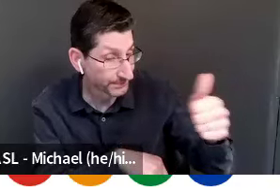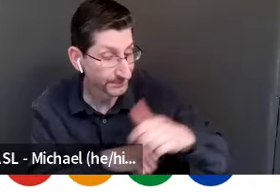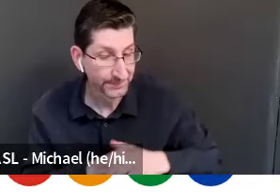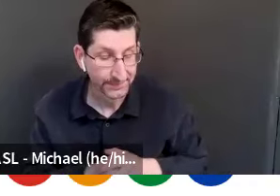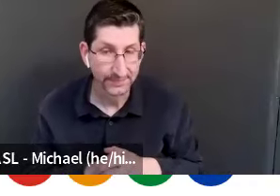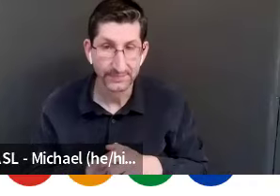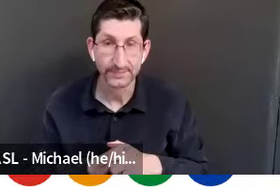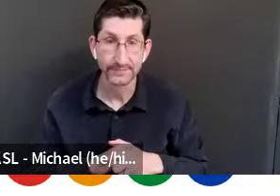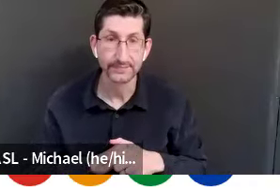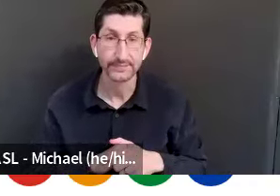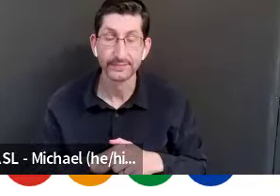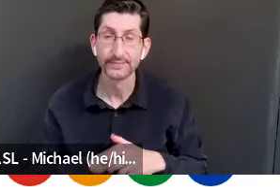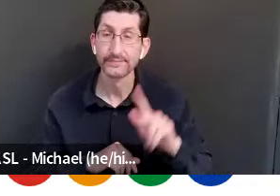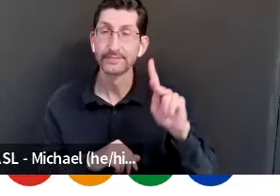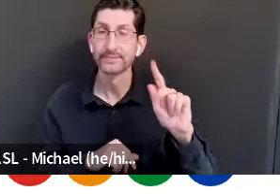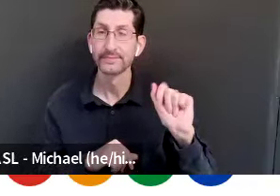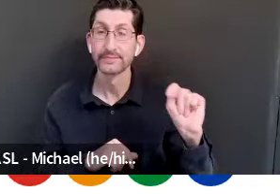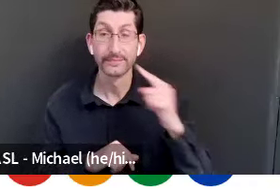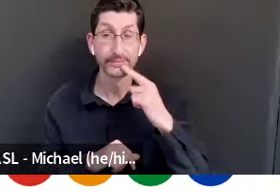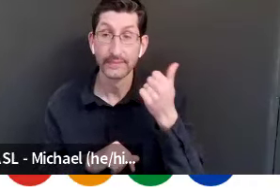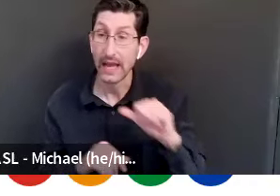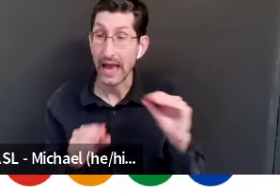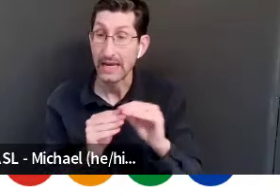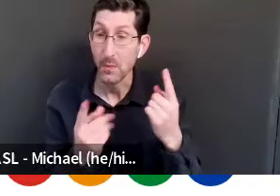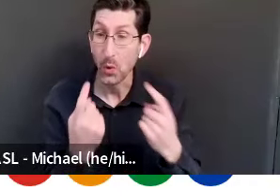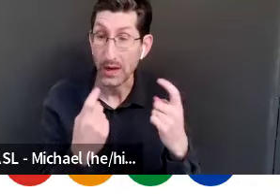TIPS. GREAT.